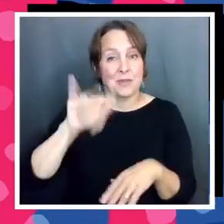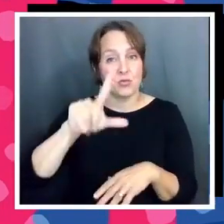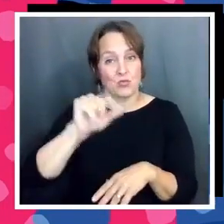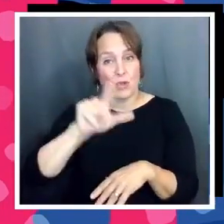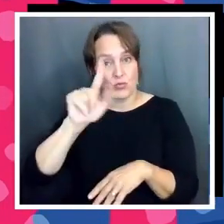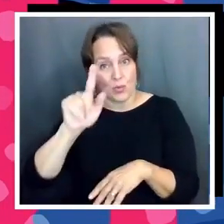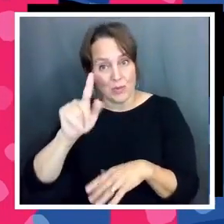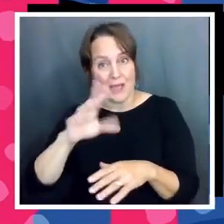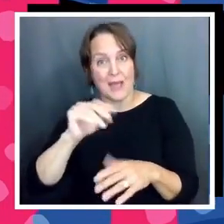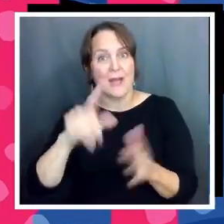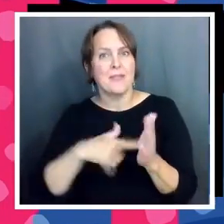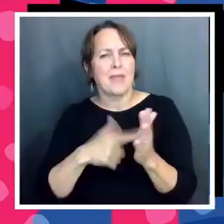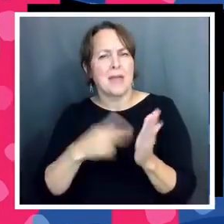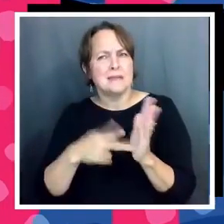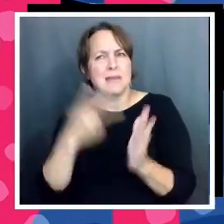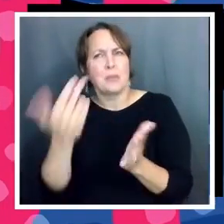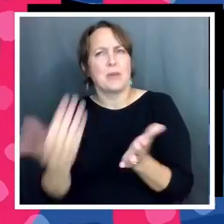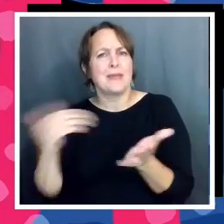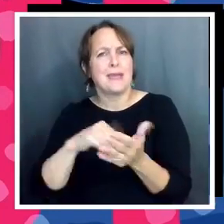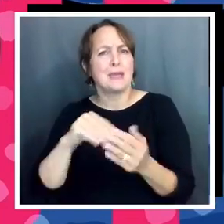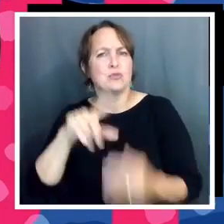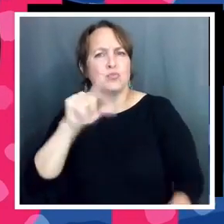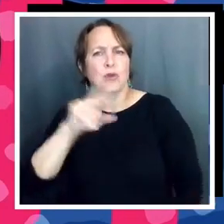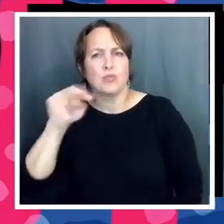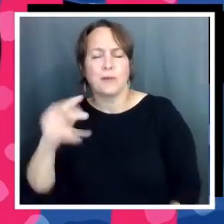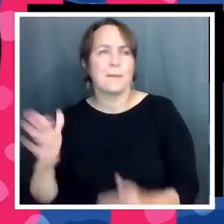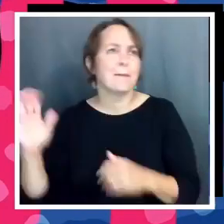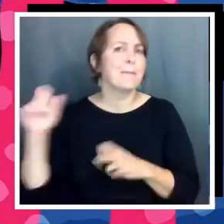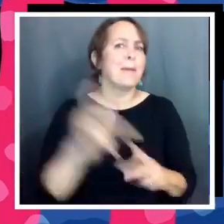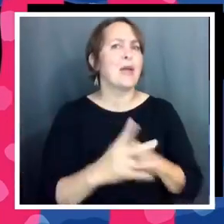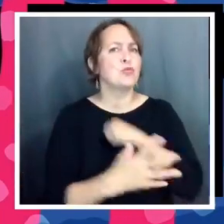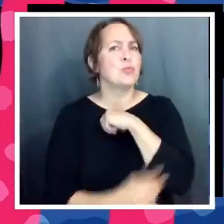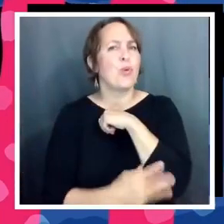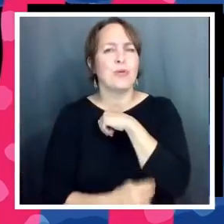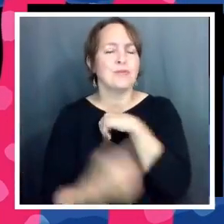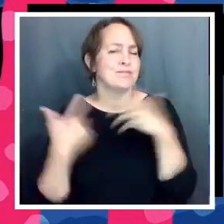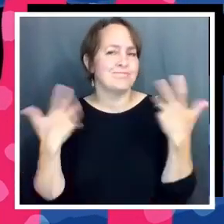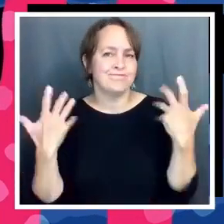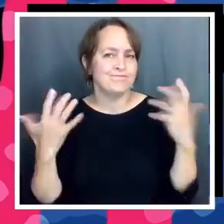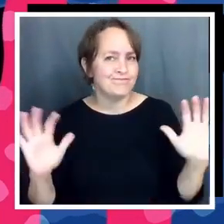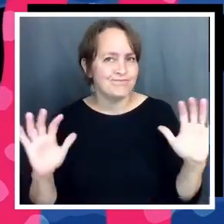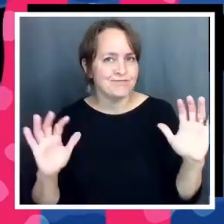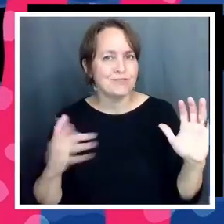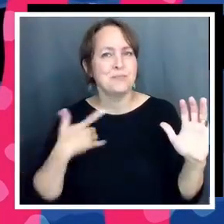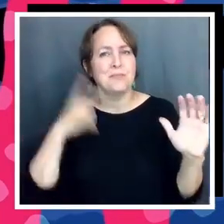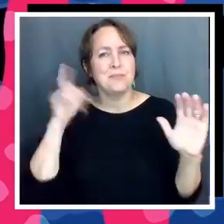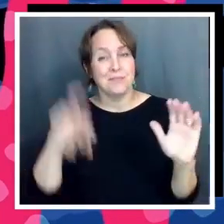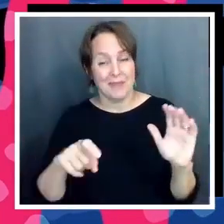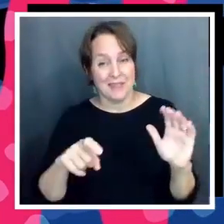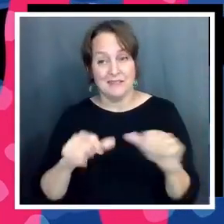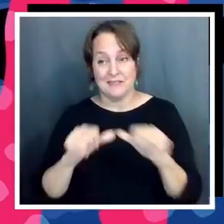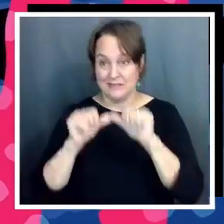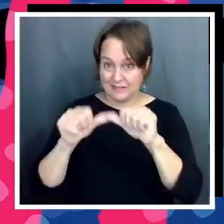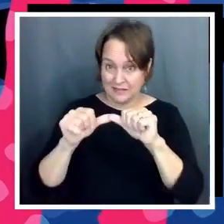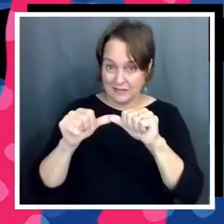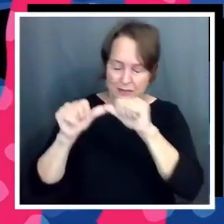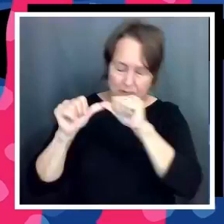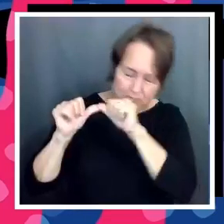EXTREME CHILD POVERTY IN 2021